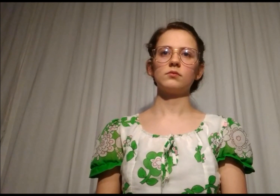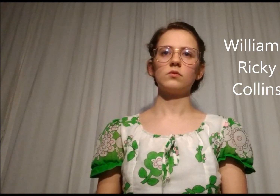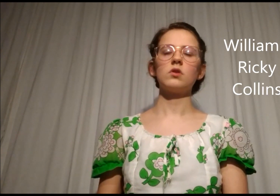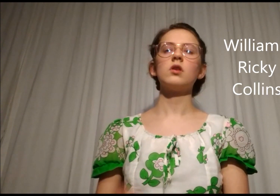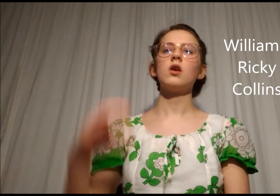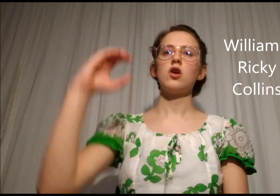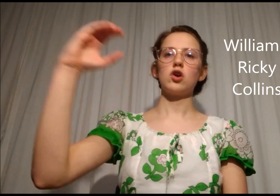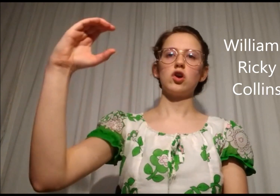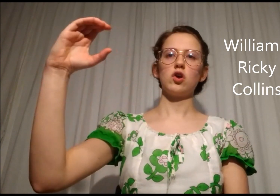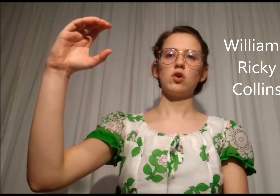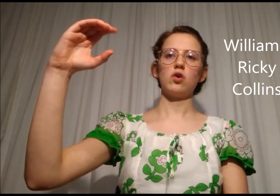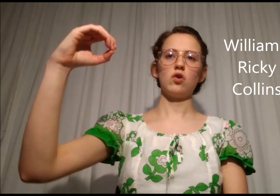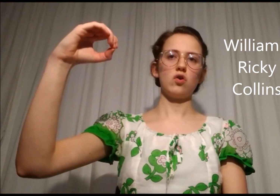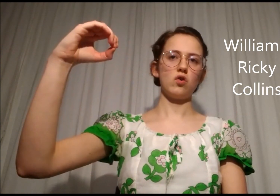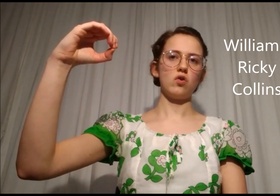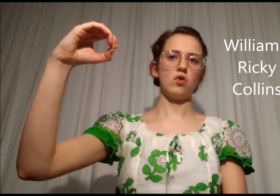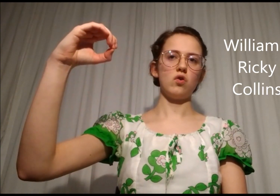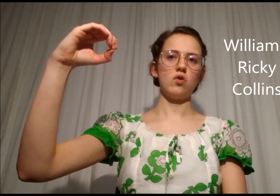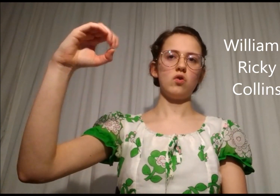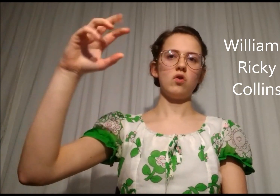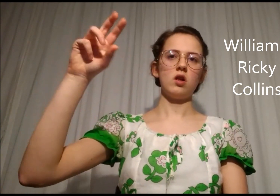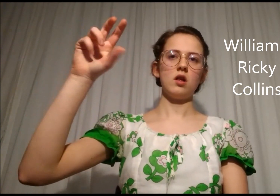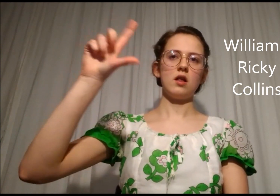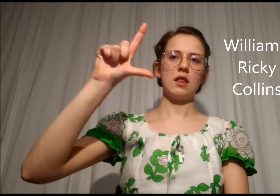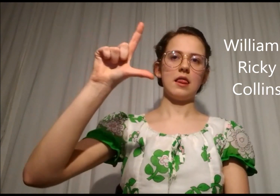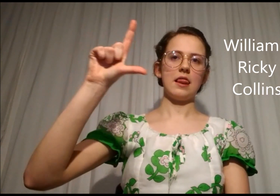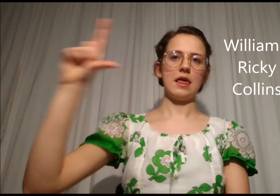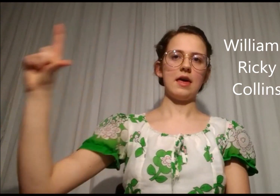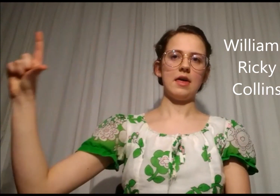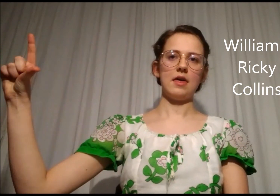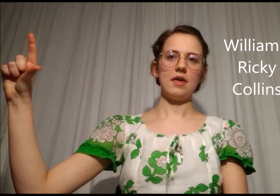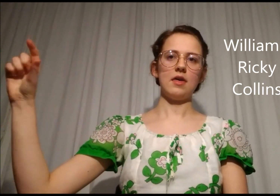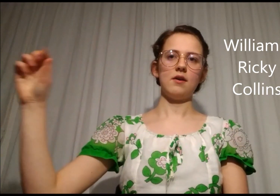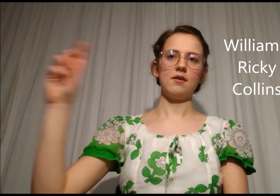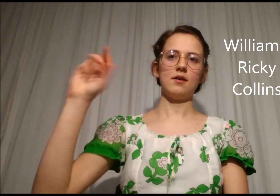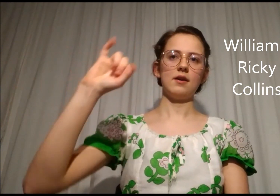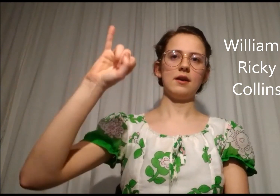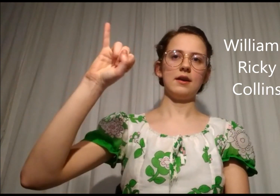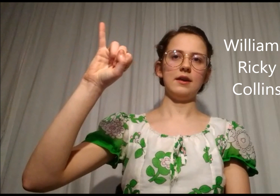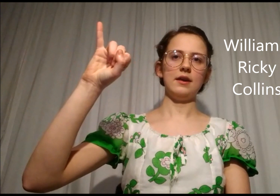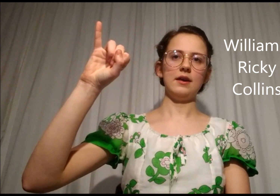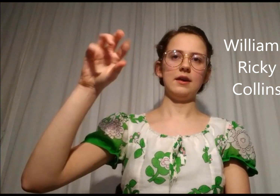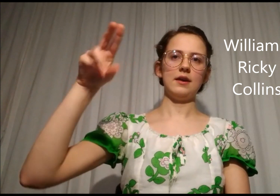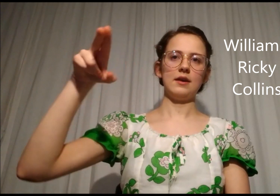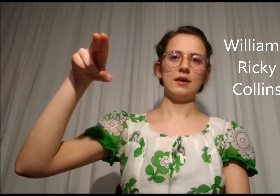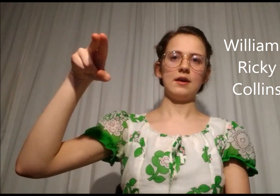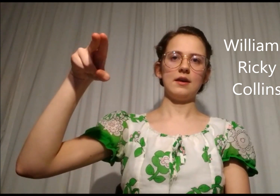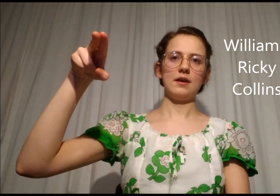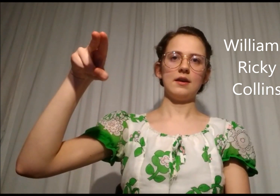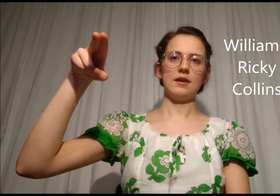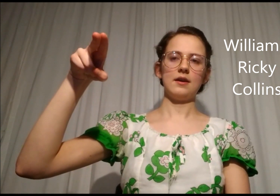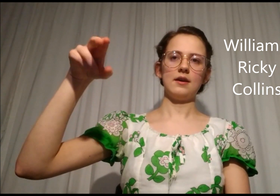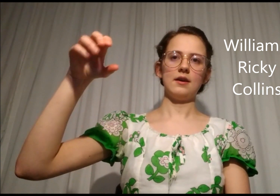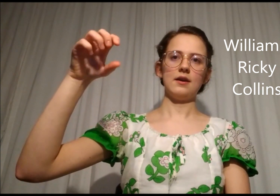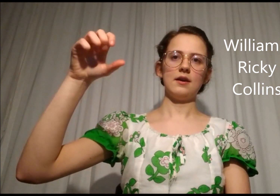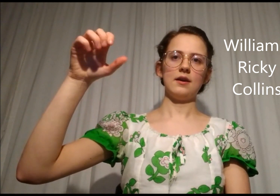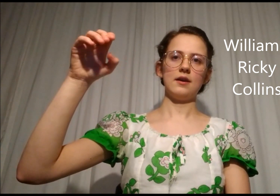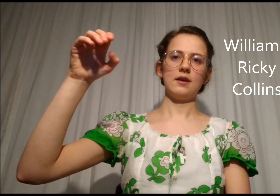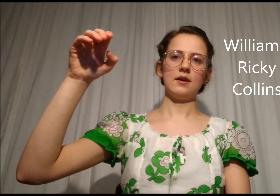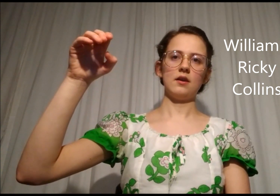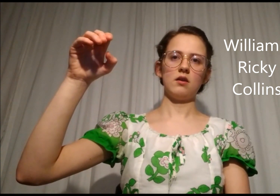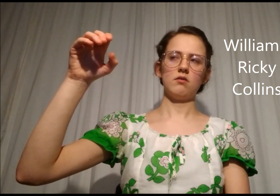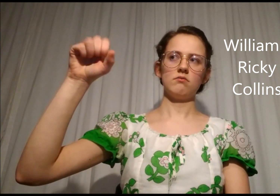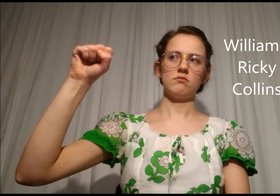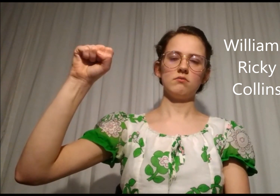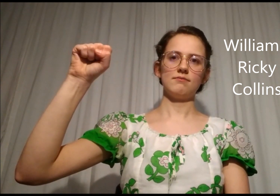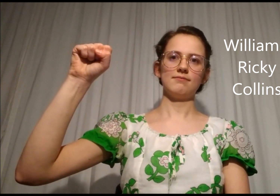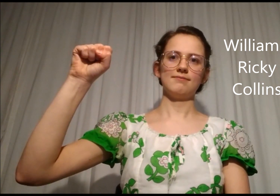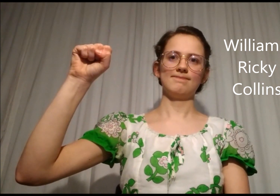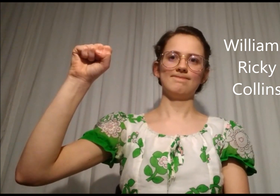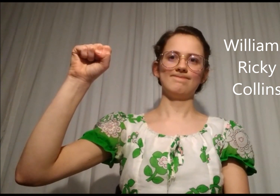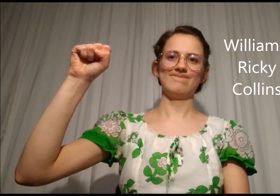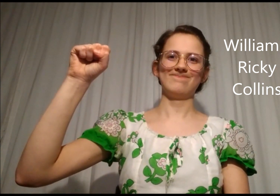C-O-LL-I-N (doubt) S